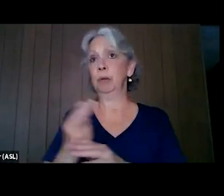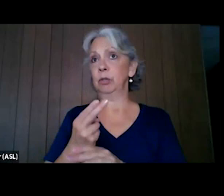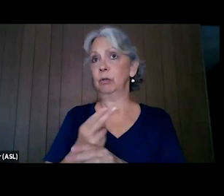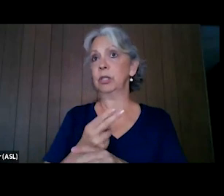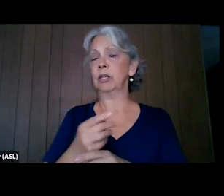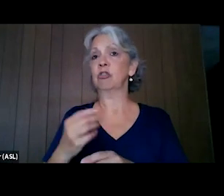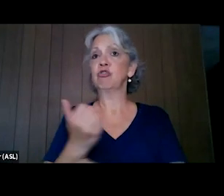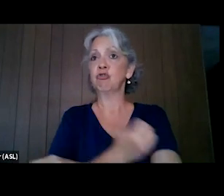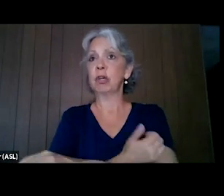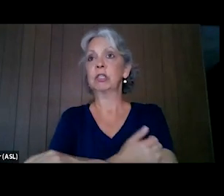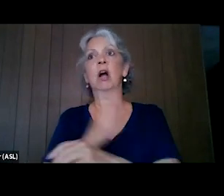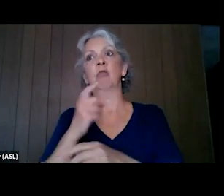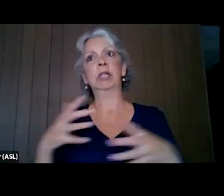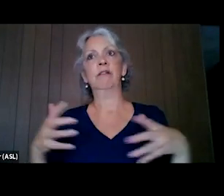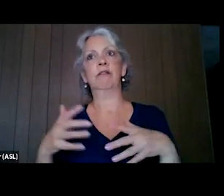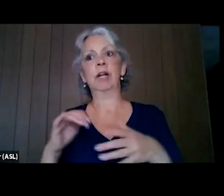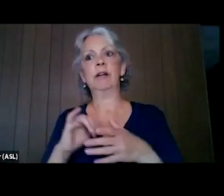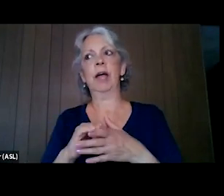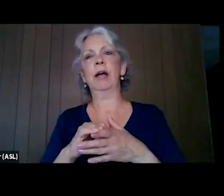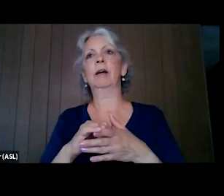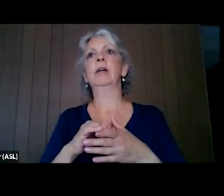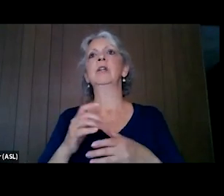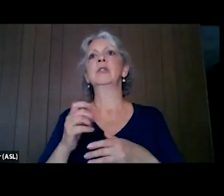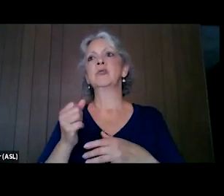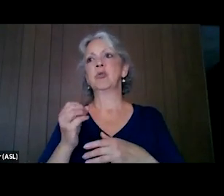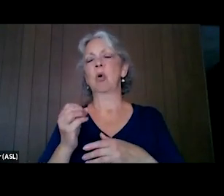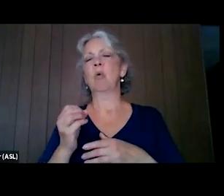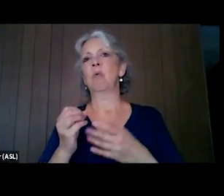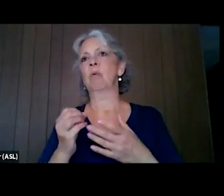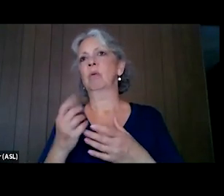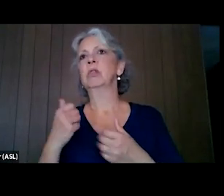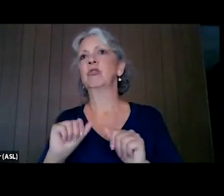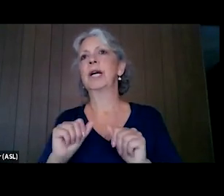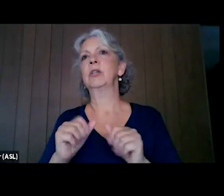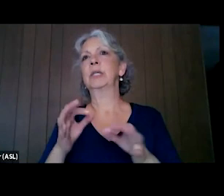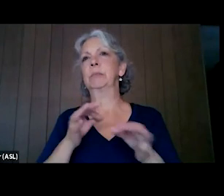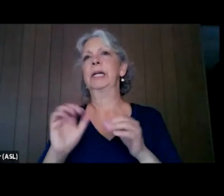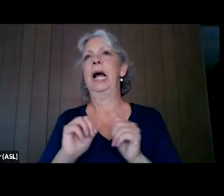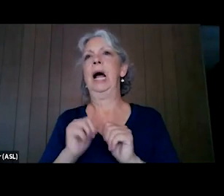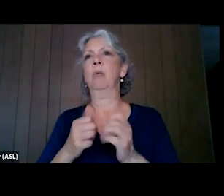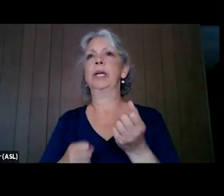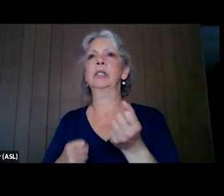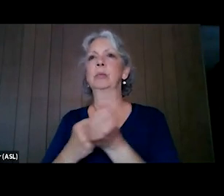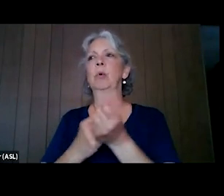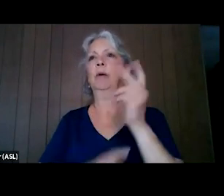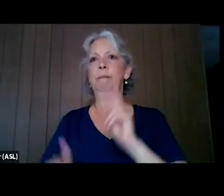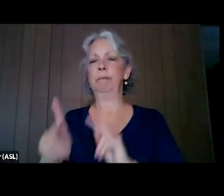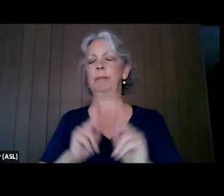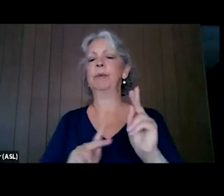when it comes to xylazine entering the supply. So we'll talk quite a bit about how to support folks, and I'll just start, say right off the bat